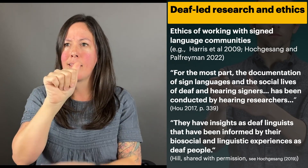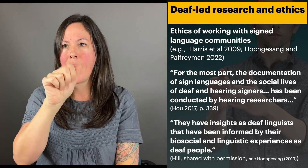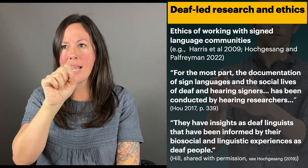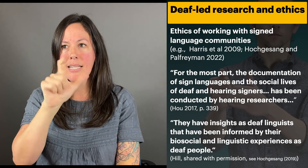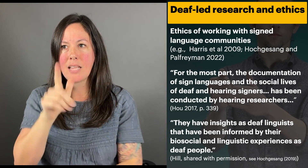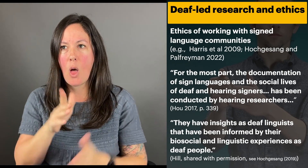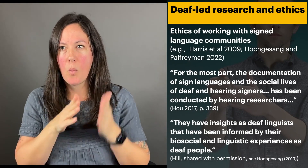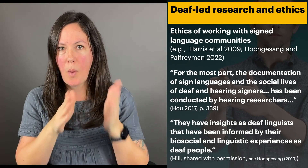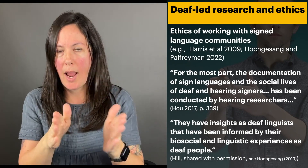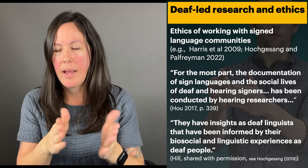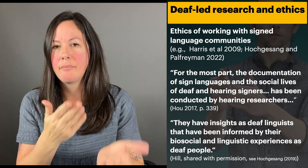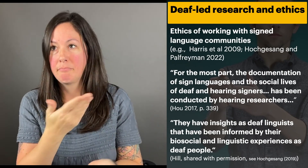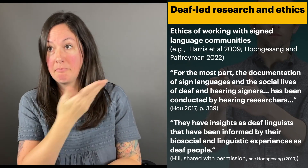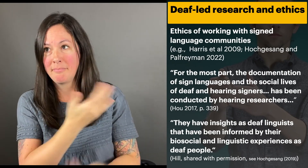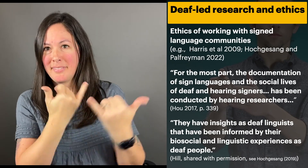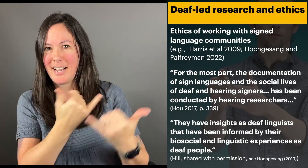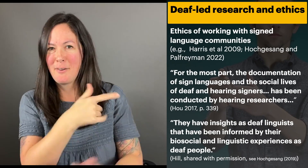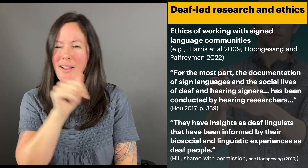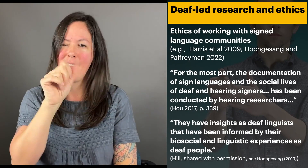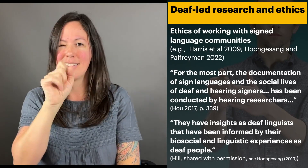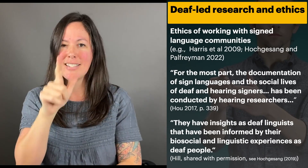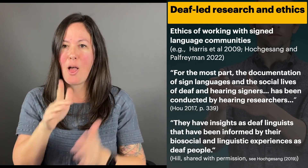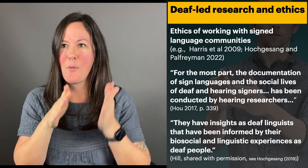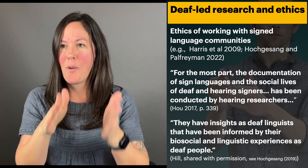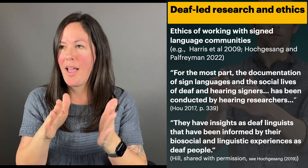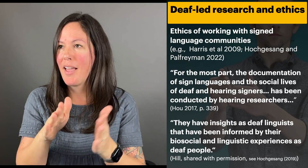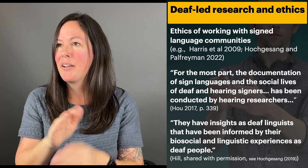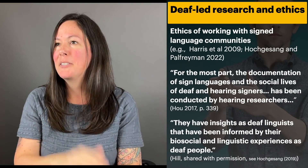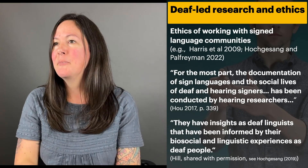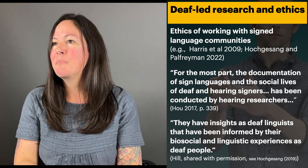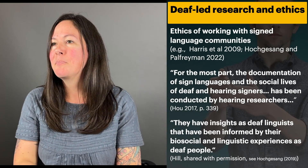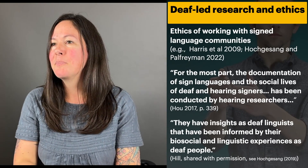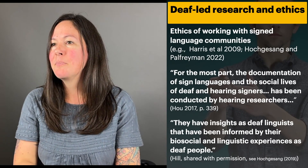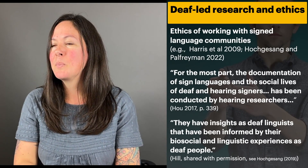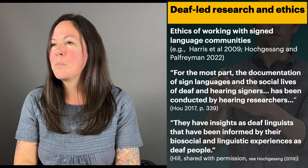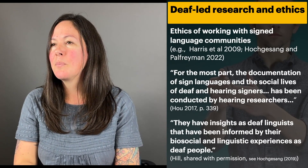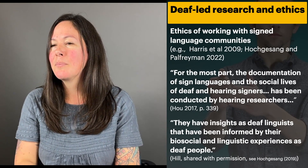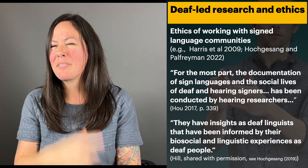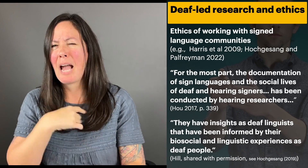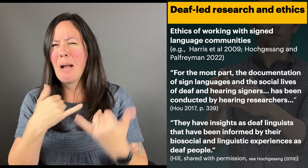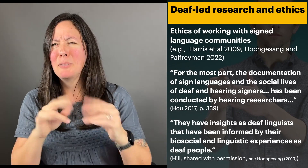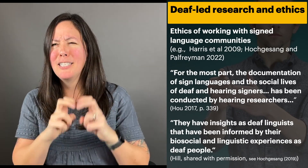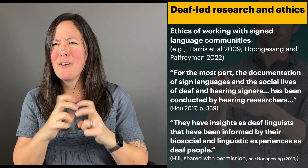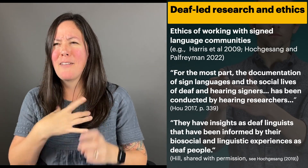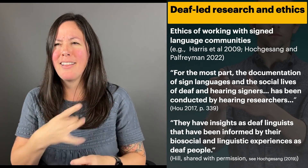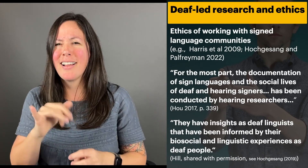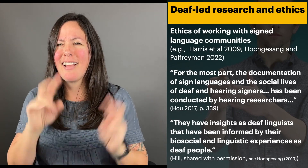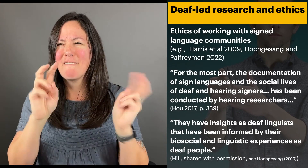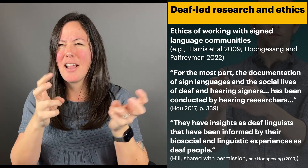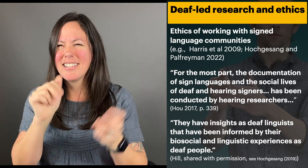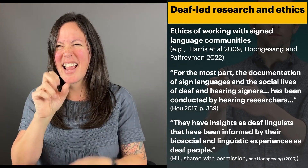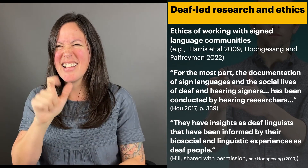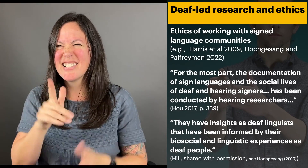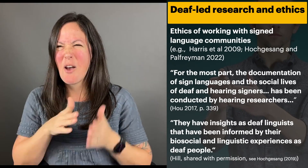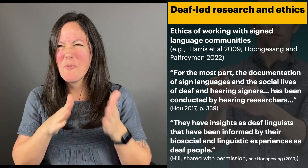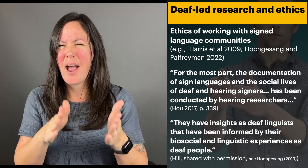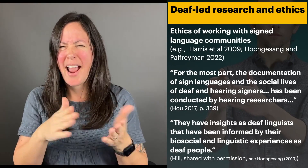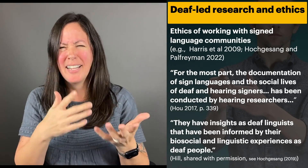so my tit title was sharing data fairly and with care and doing it the ASL way and so